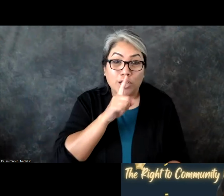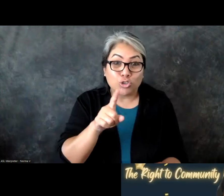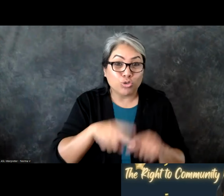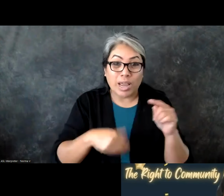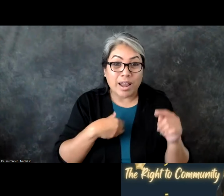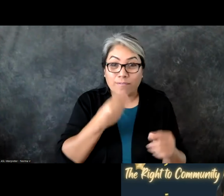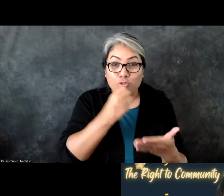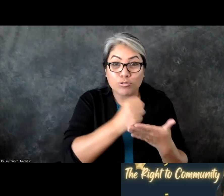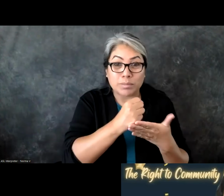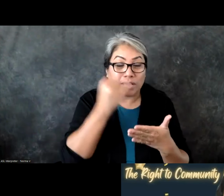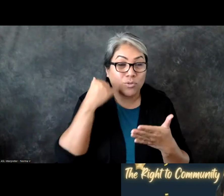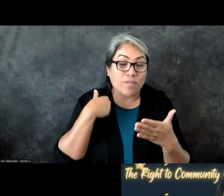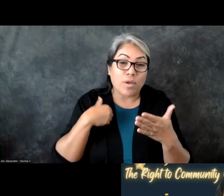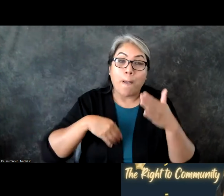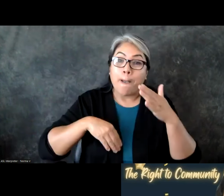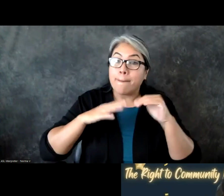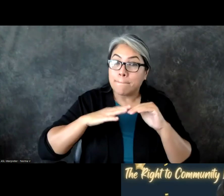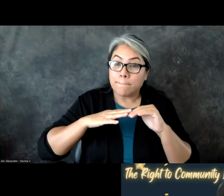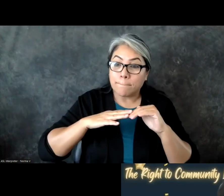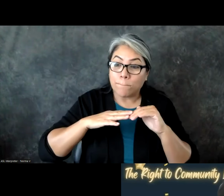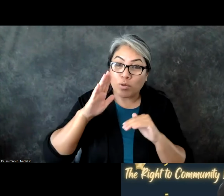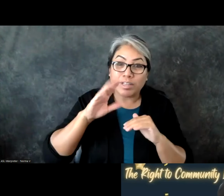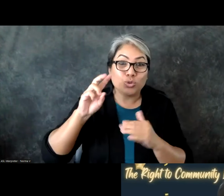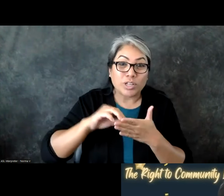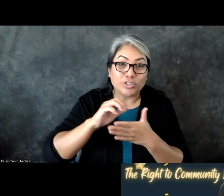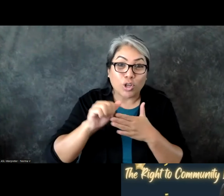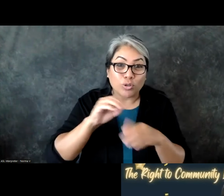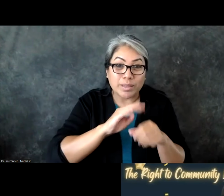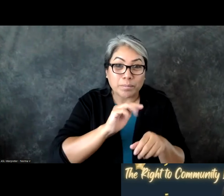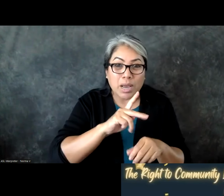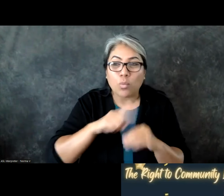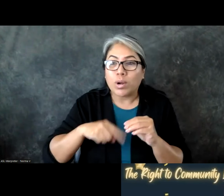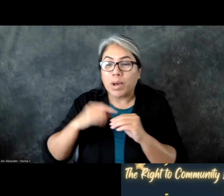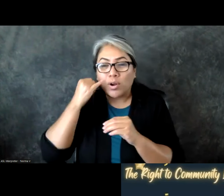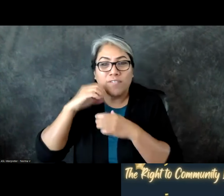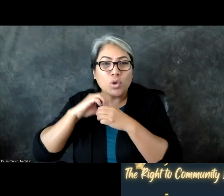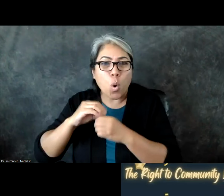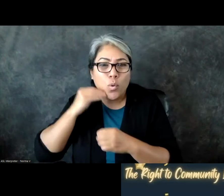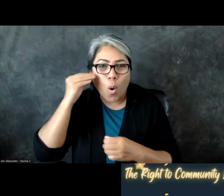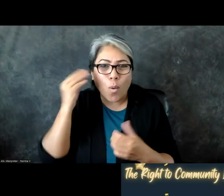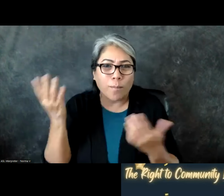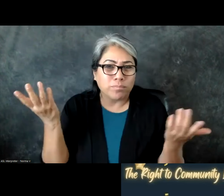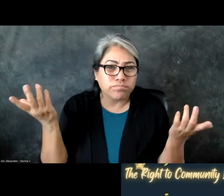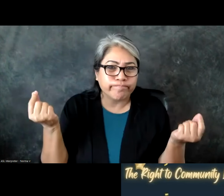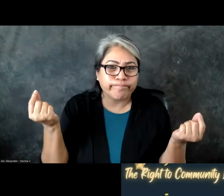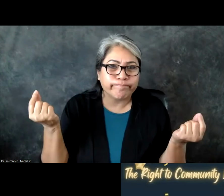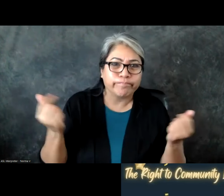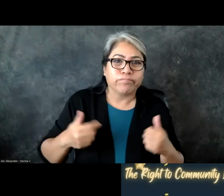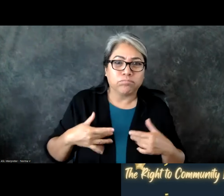to raise your hand. So two questions that I saw, is it true that you can't have food stamps if you have more than $